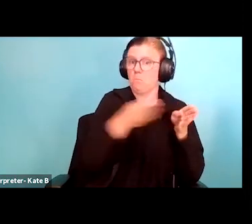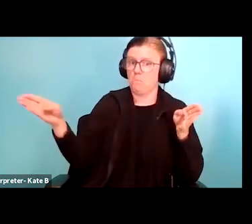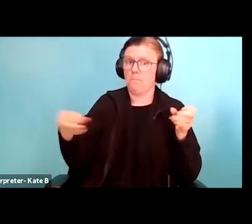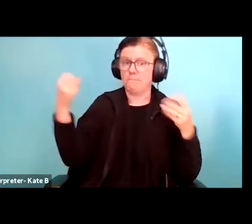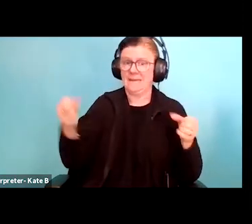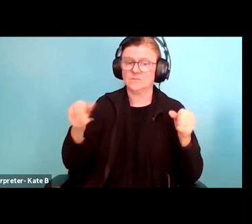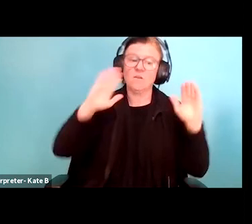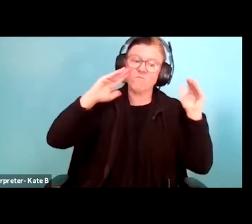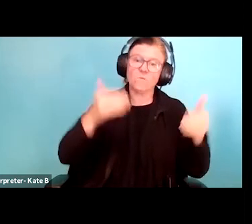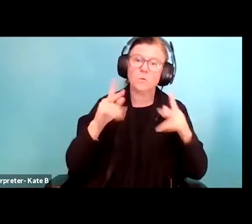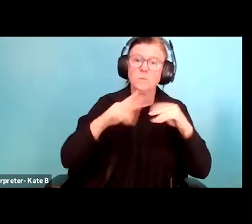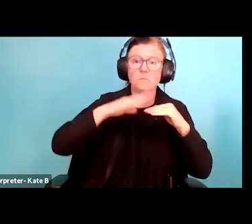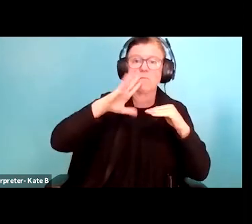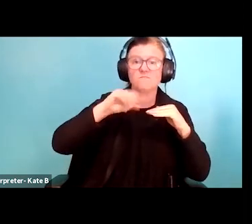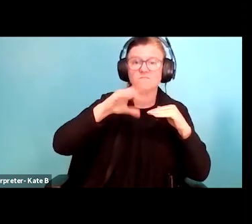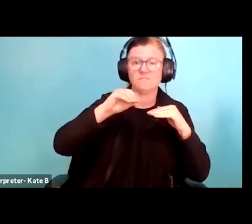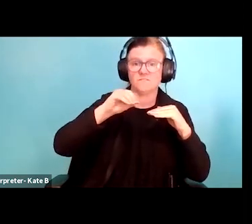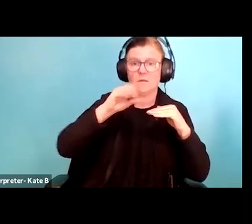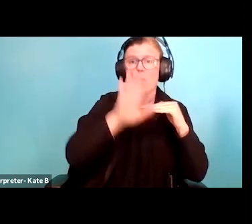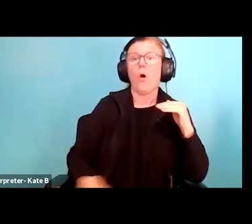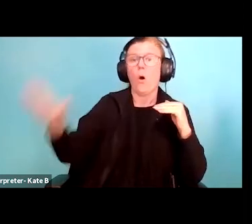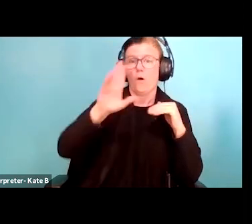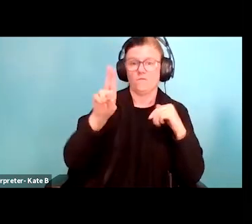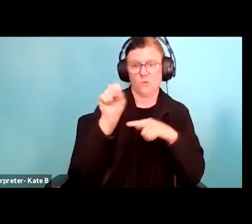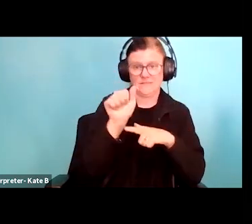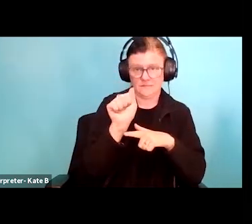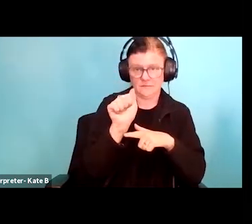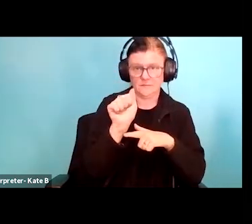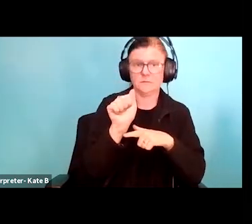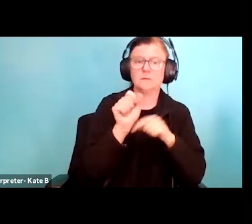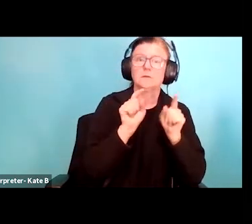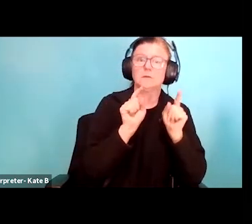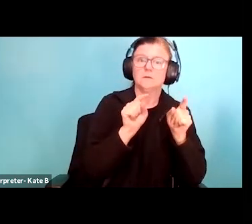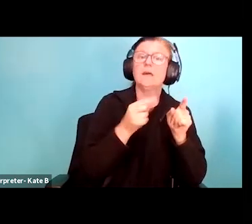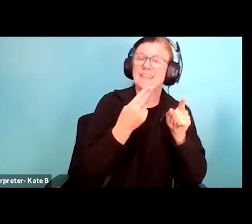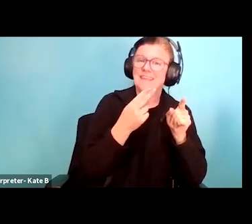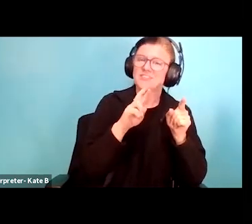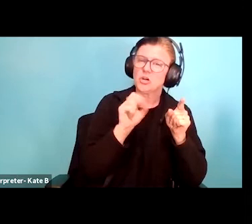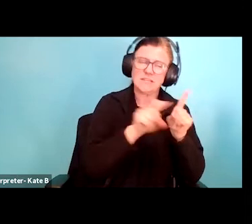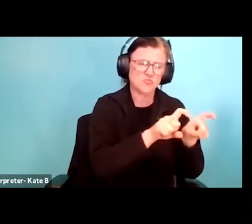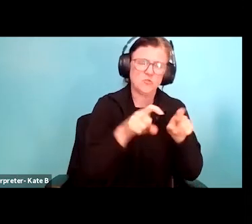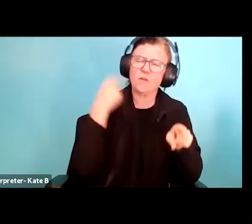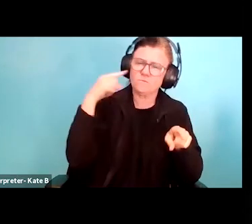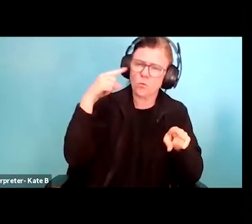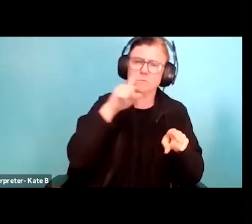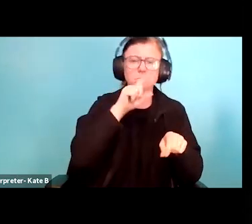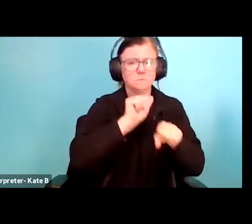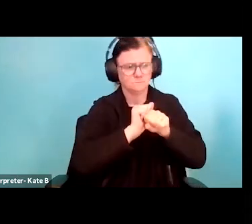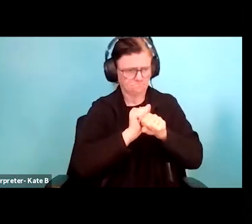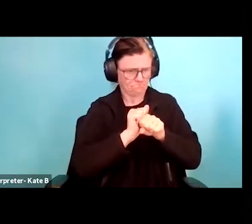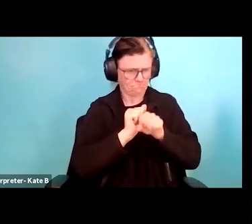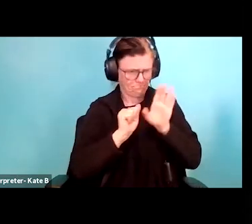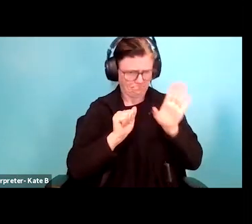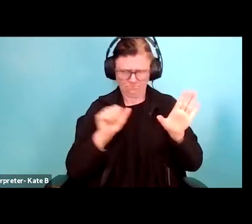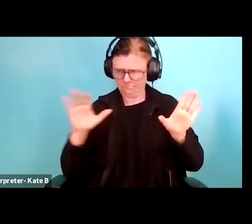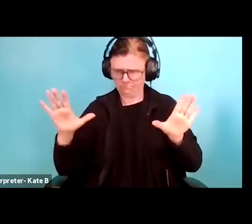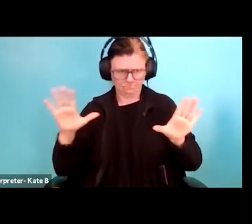of age and older nationwide and we use the HRS to create a baseline comparison to look at social